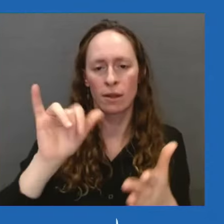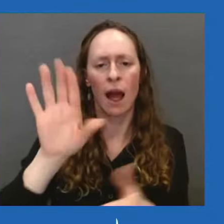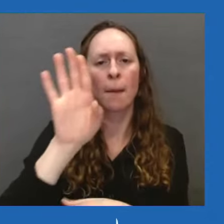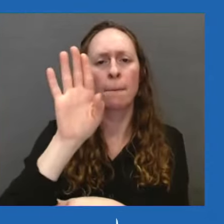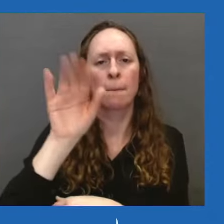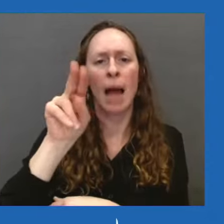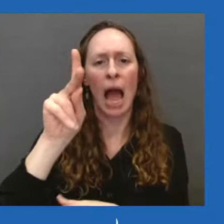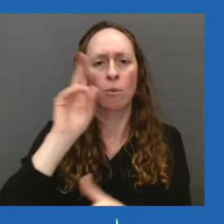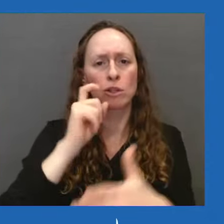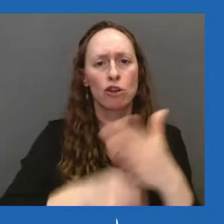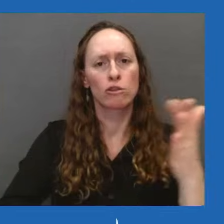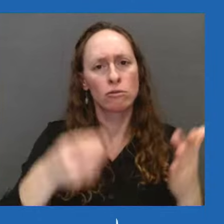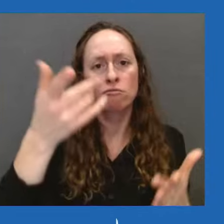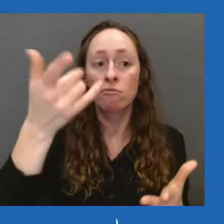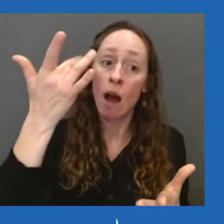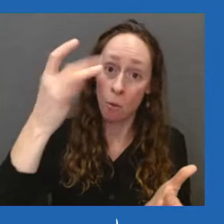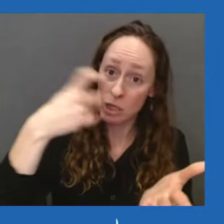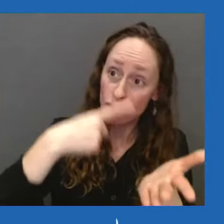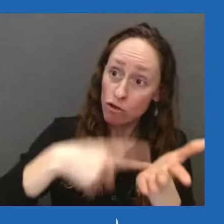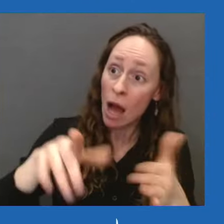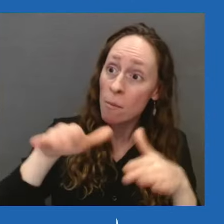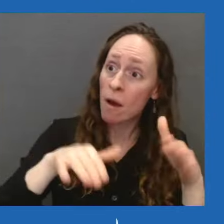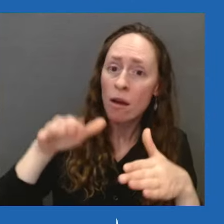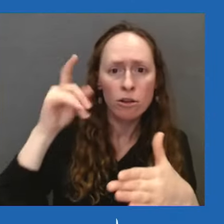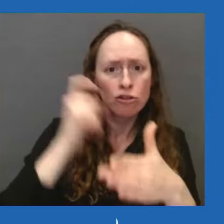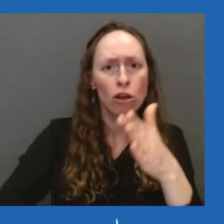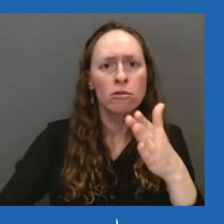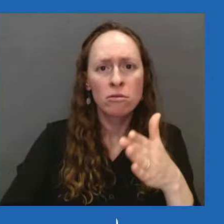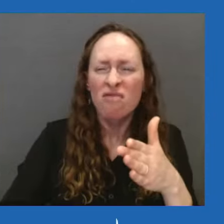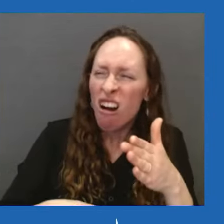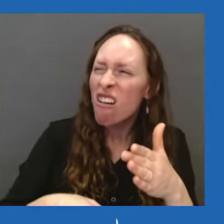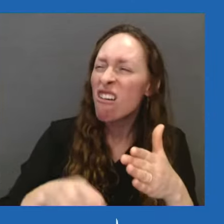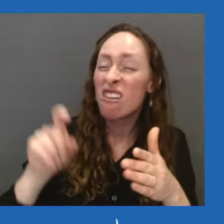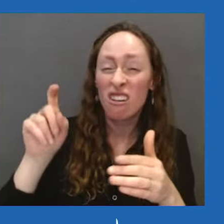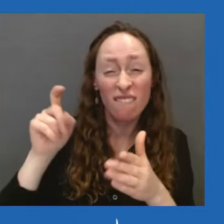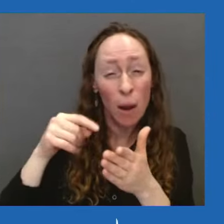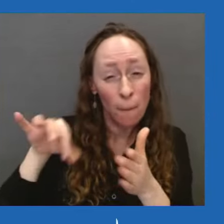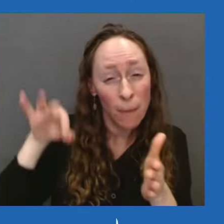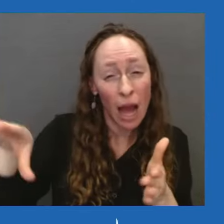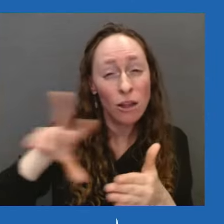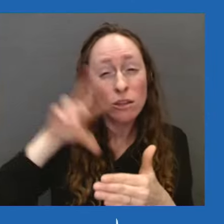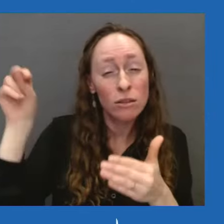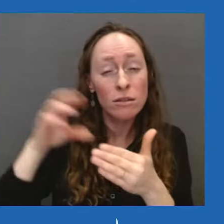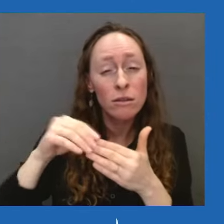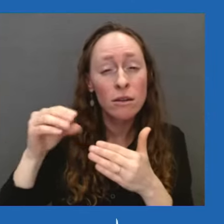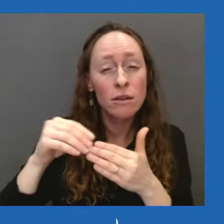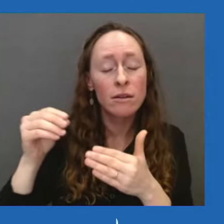was that the next big battle is going to be whether the very wealthiest among us began -- and the biggest corporations